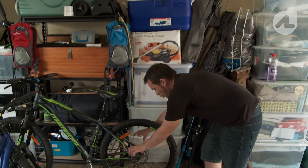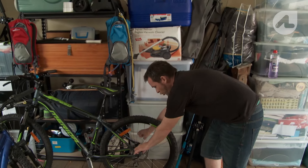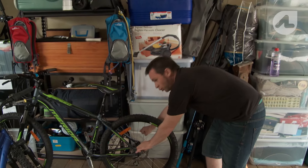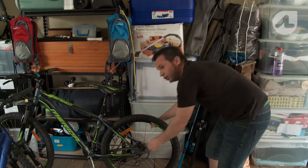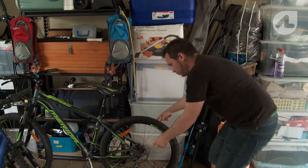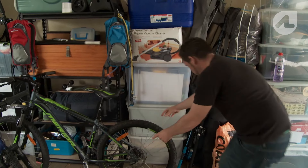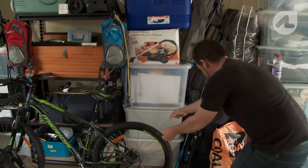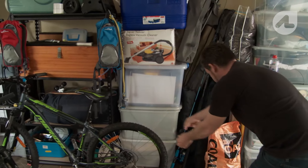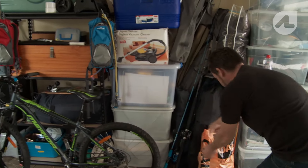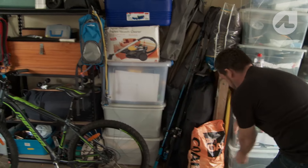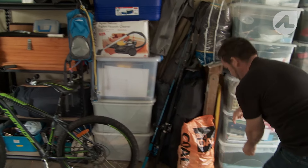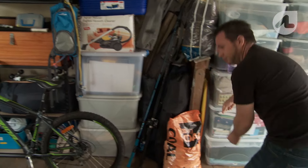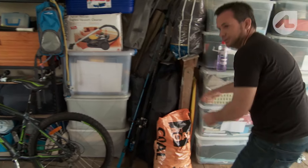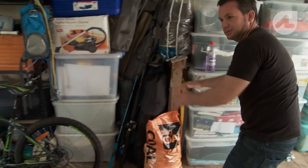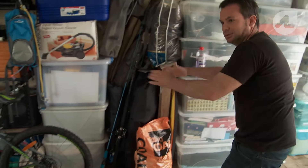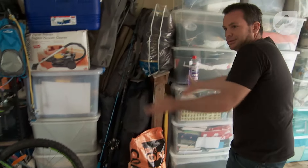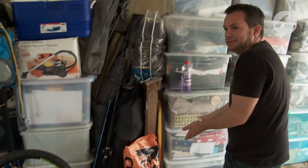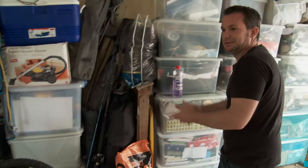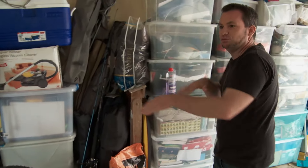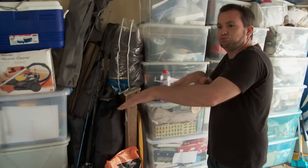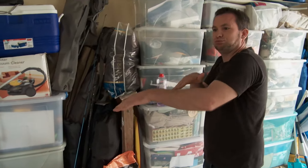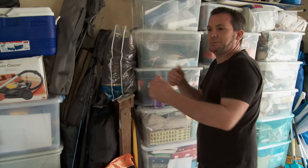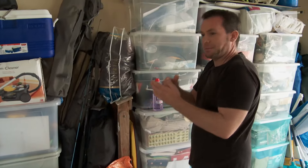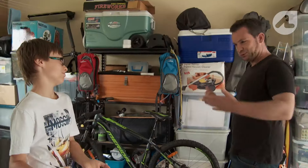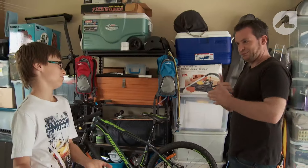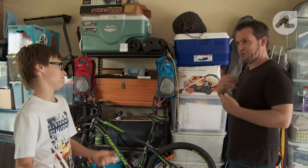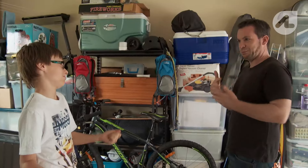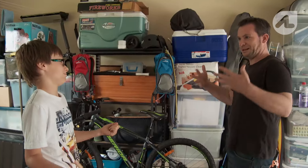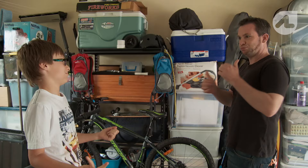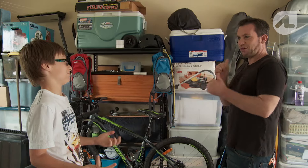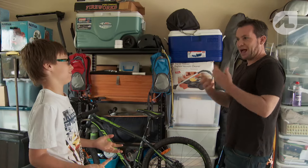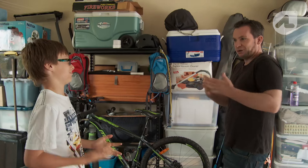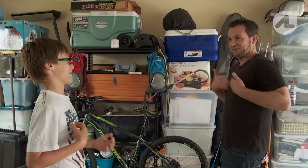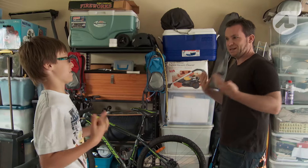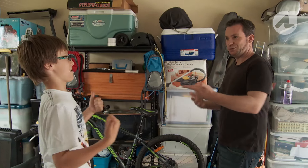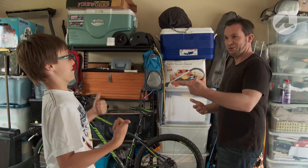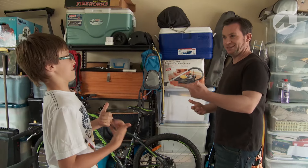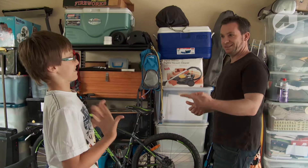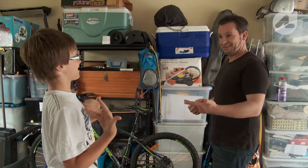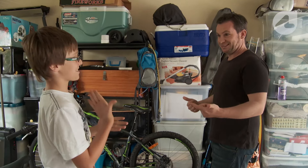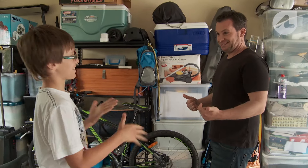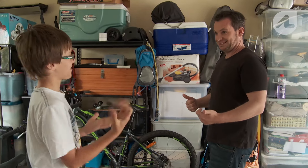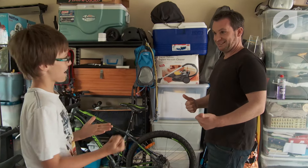and with a hood. Maybe the baby can go in the back of a trailer? So how do you feel about being a big brother?